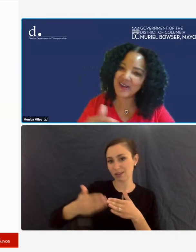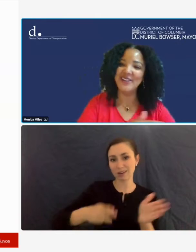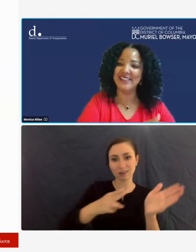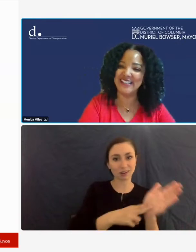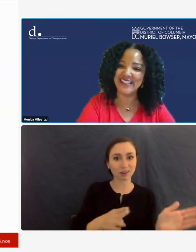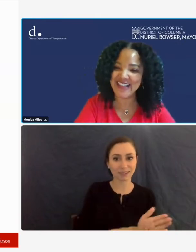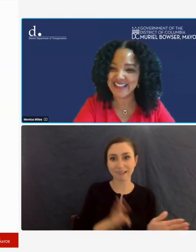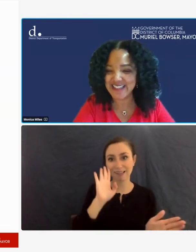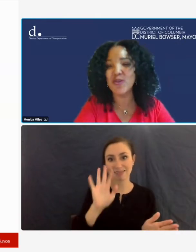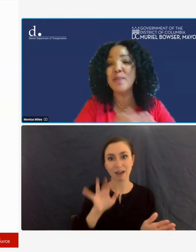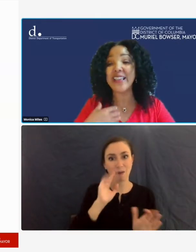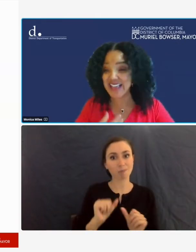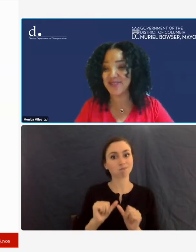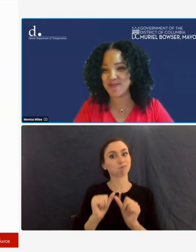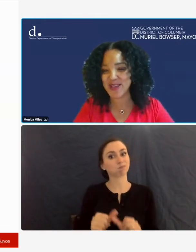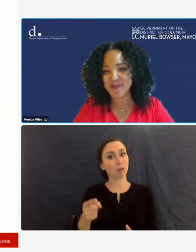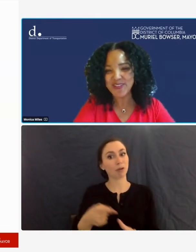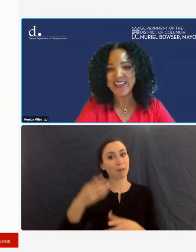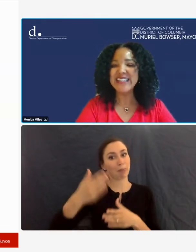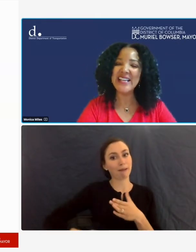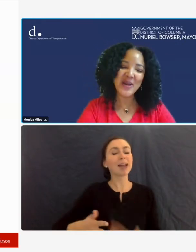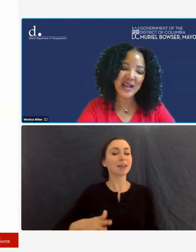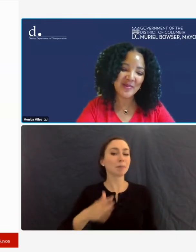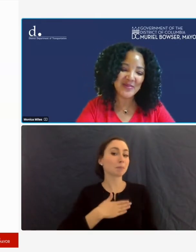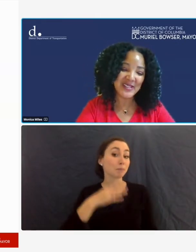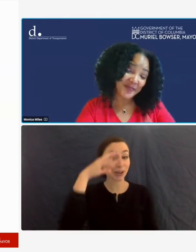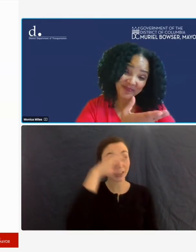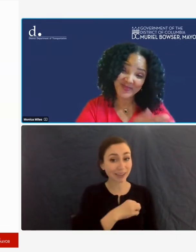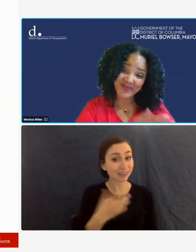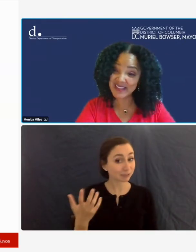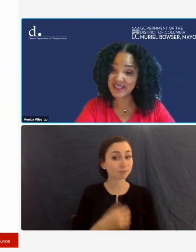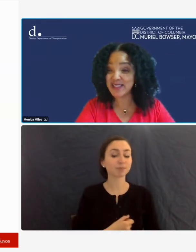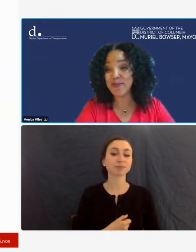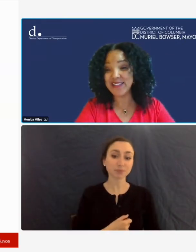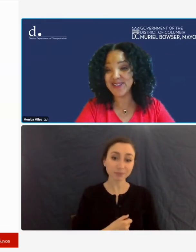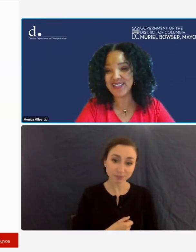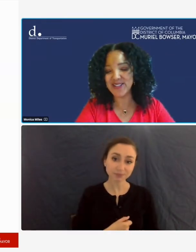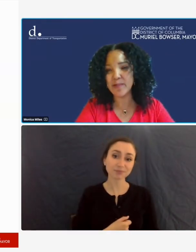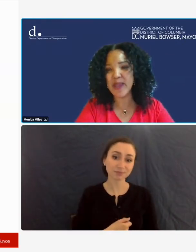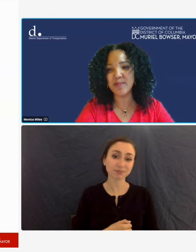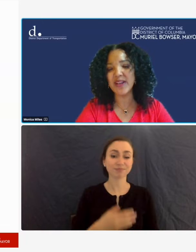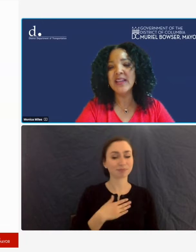until the end is what my guess would be so um so that's that's my two cents on the matter but